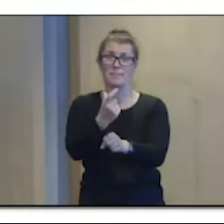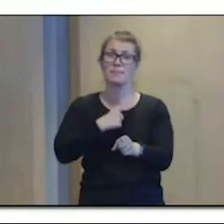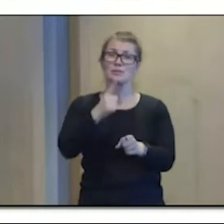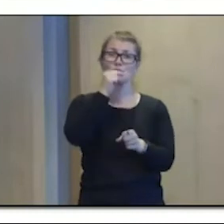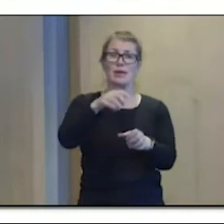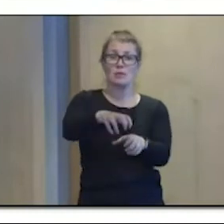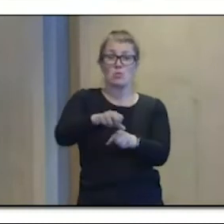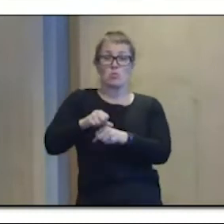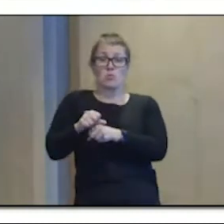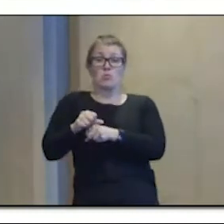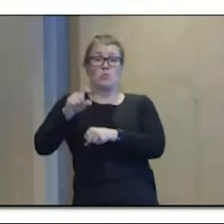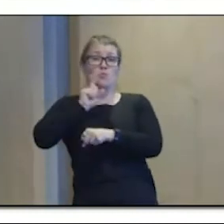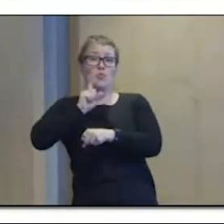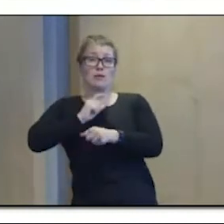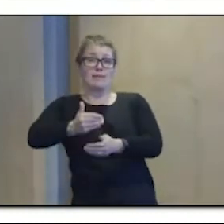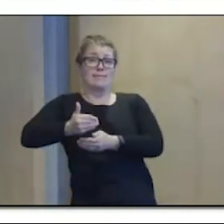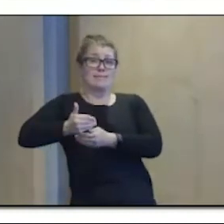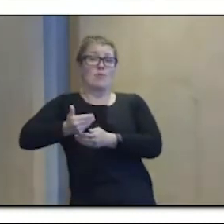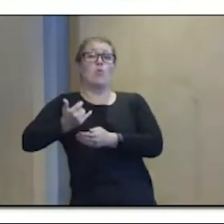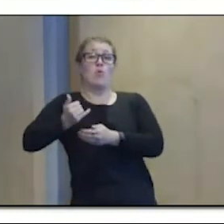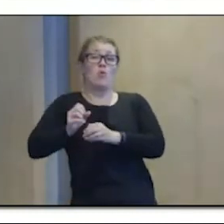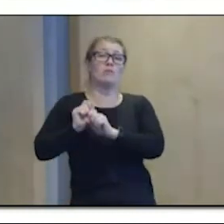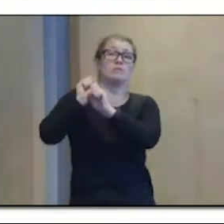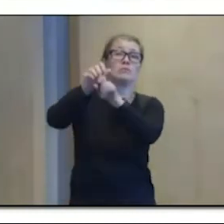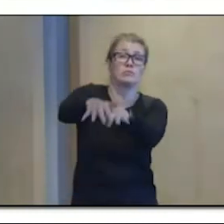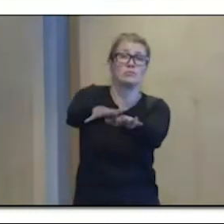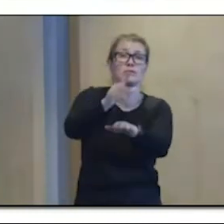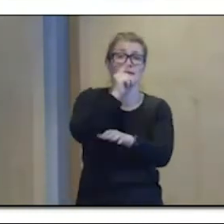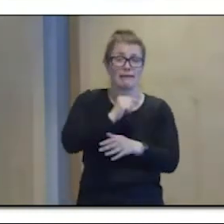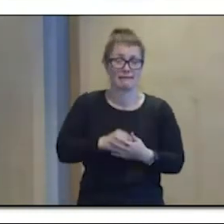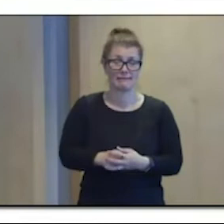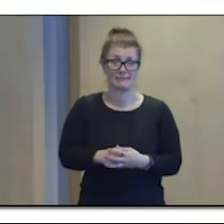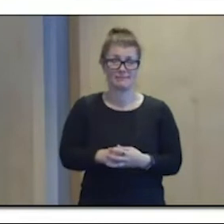and you can drop it. So largely those peaks that you saw in the UK around the royal wedding